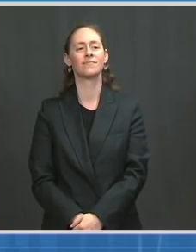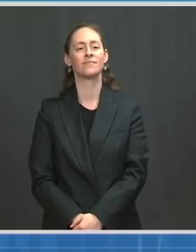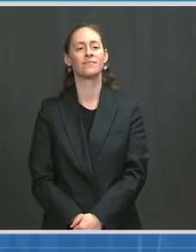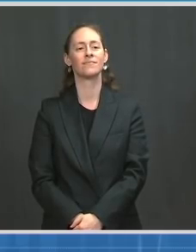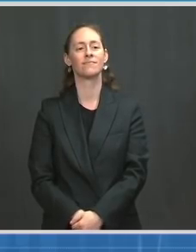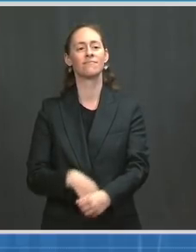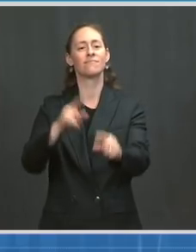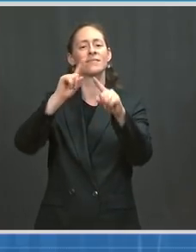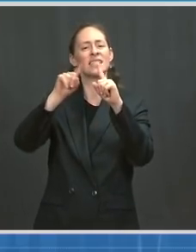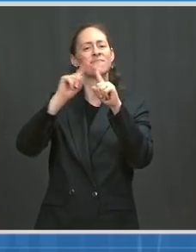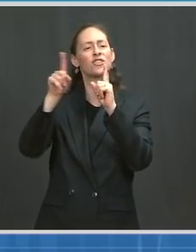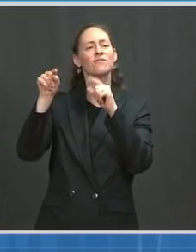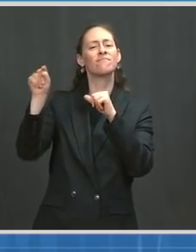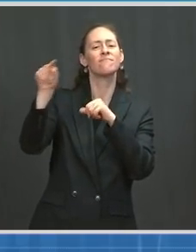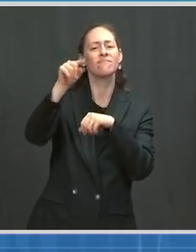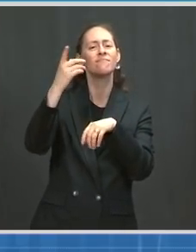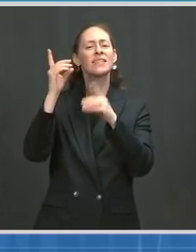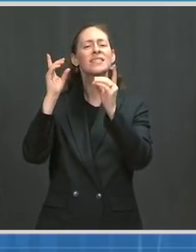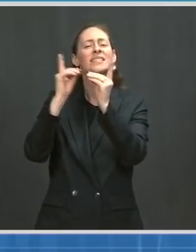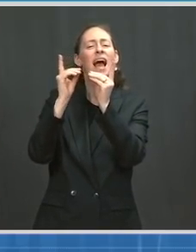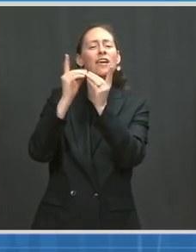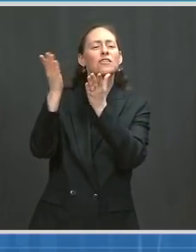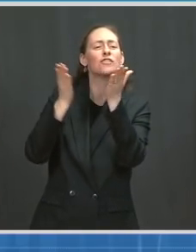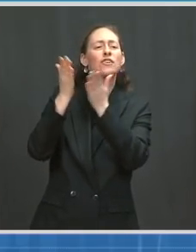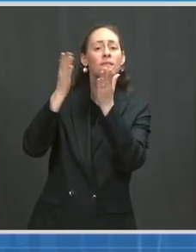and are some of the world's biggest nongaming apps.